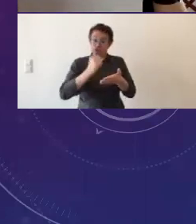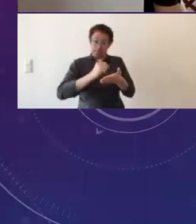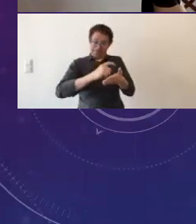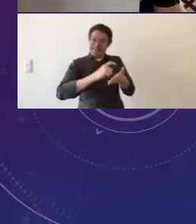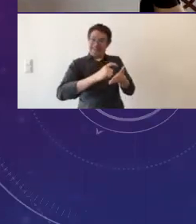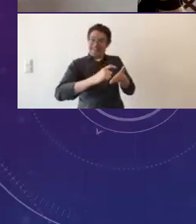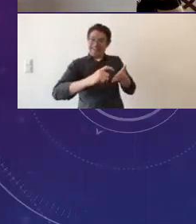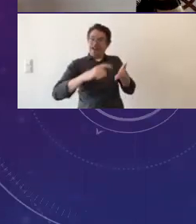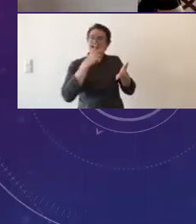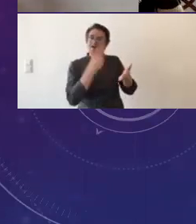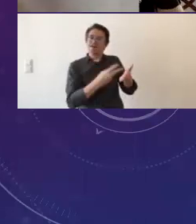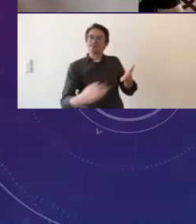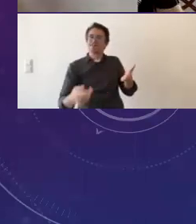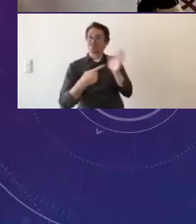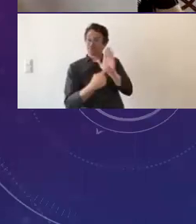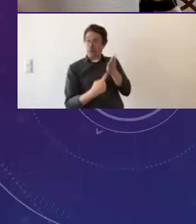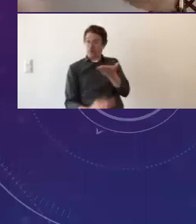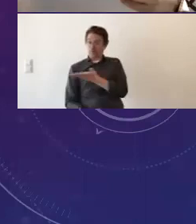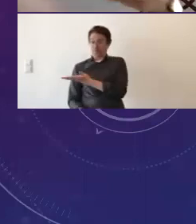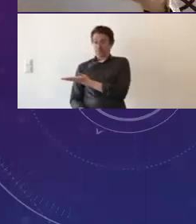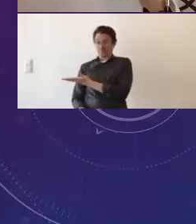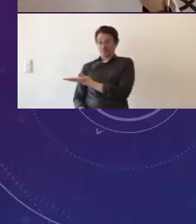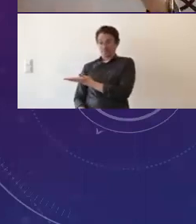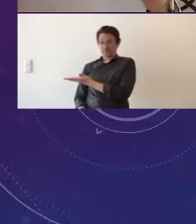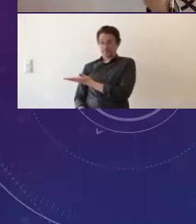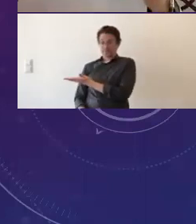marker is the one on the top that says hello and the one on the bottom is the